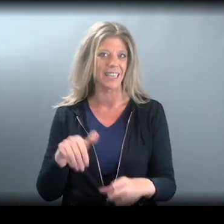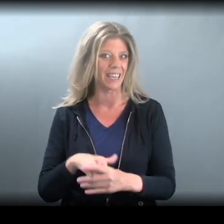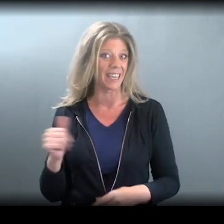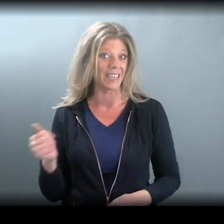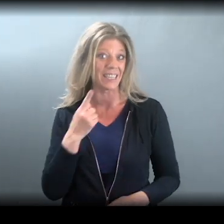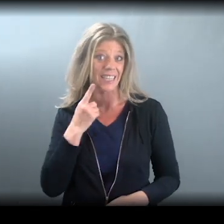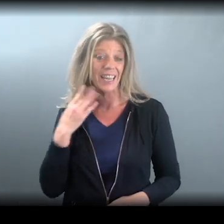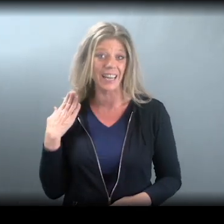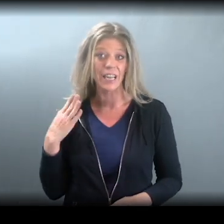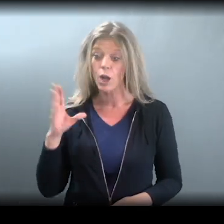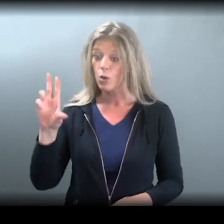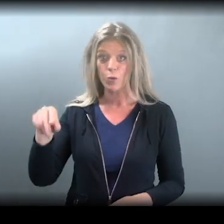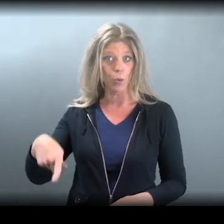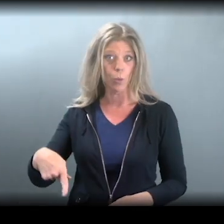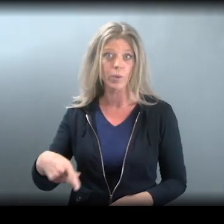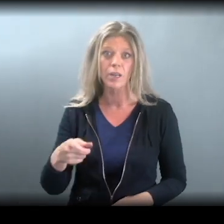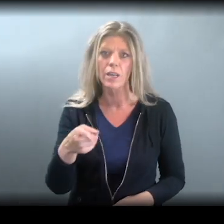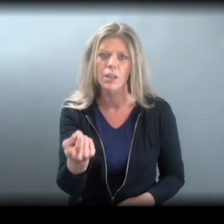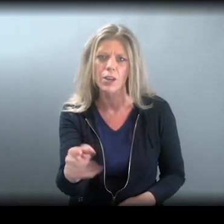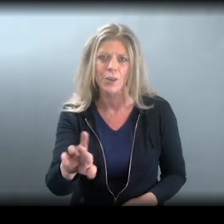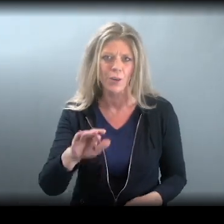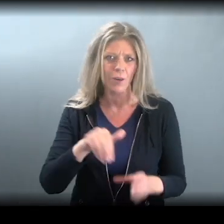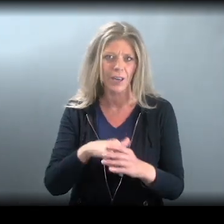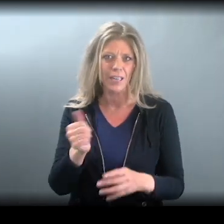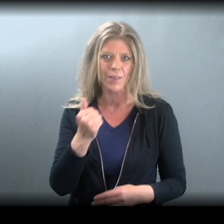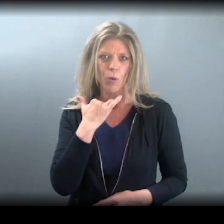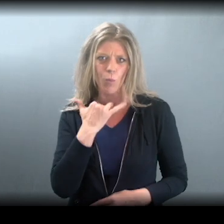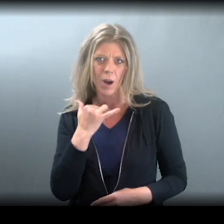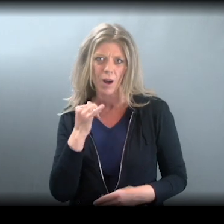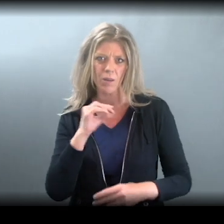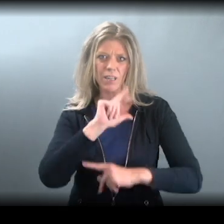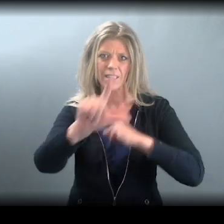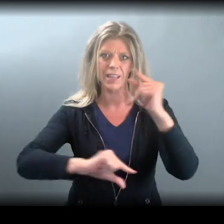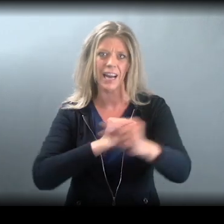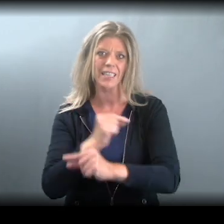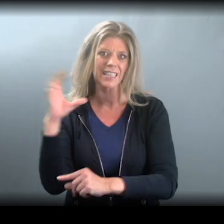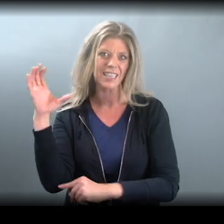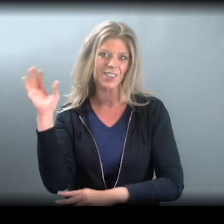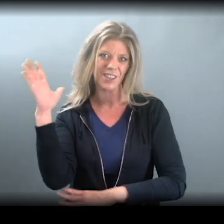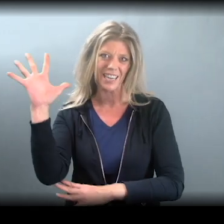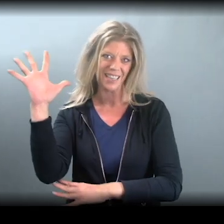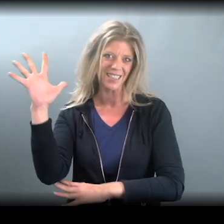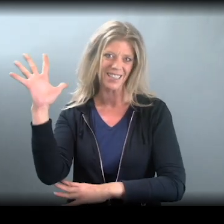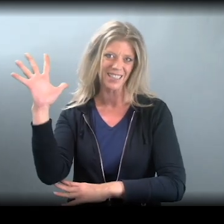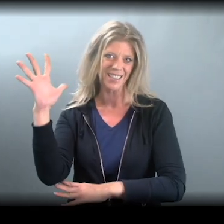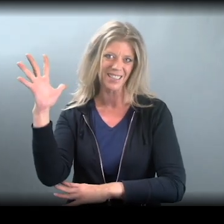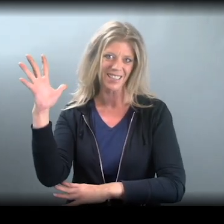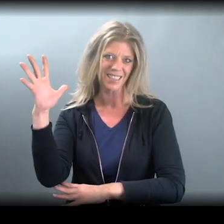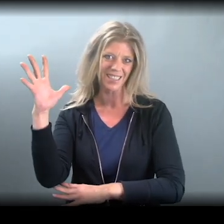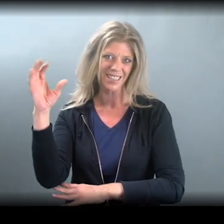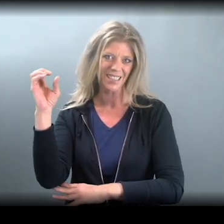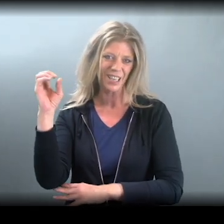The meteor was thinking he was playing in Little Cloud when Pluto piped in The meteor was thinking he was playing in Little Cloud when Pluto piped in and The meteor was thinking he was playing in Little Cloud when Pluto piped in and said, "Nope! "Nope! You're "Nope! You're in "Nope! You're in the "Nope! You're in the wrong "Nope! You're in the wrong galactic "Nope! You're in the wrong galactic tree."